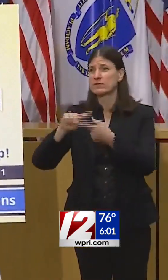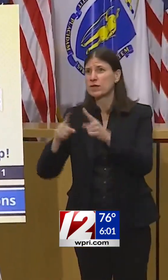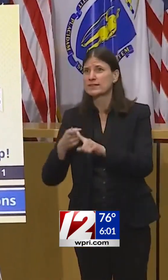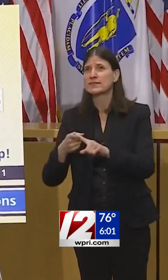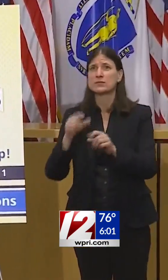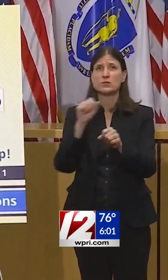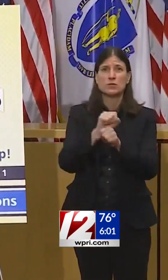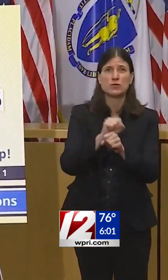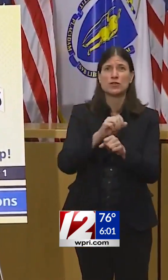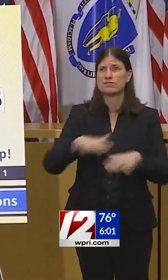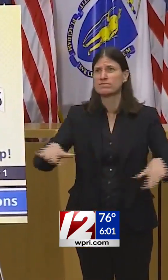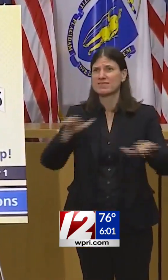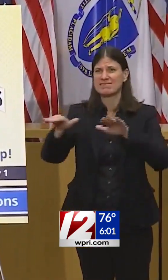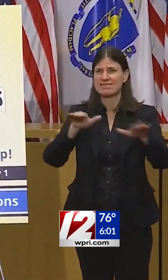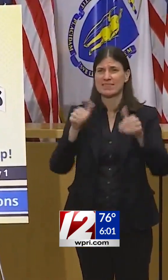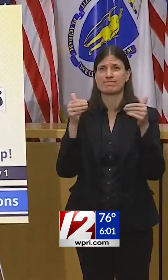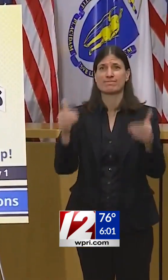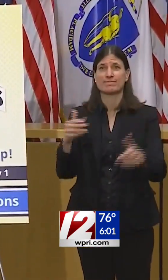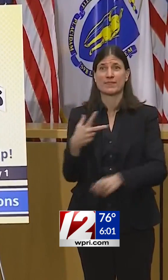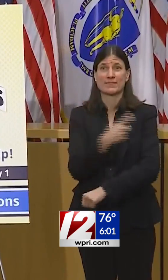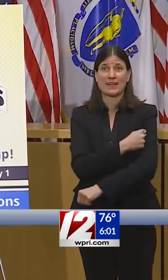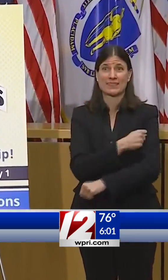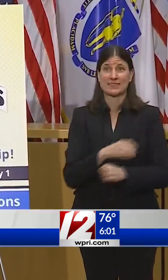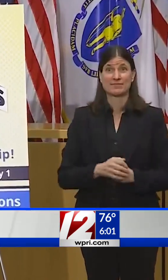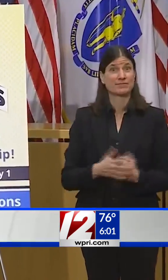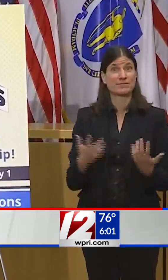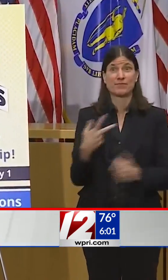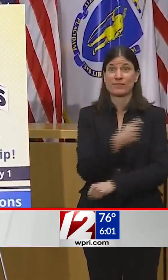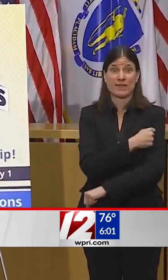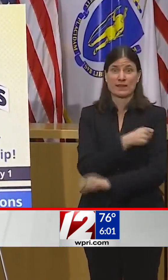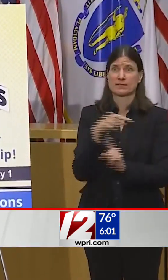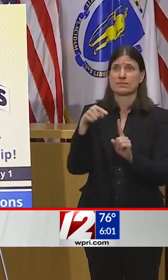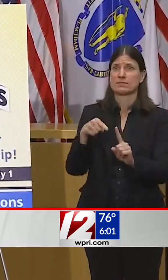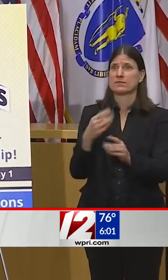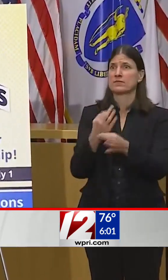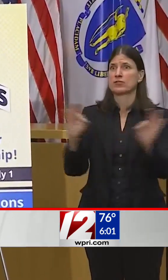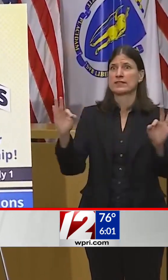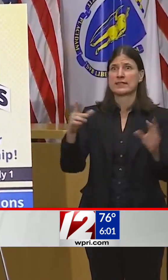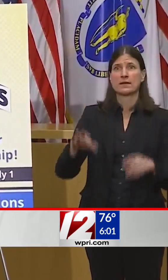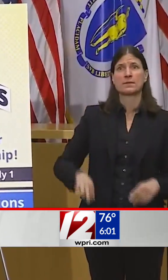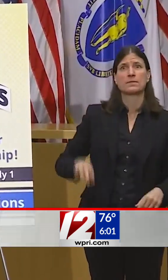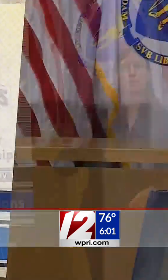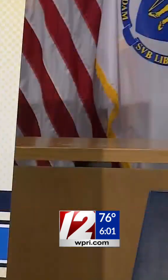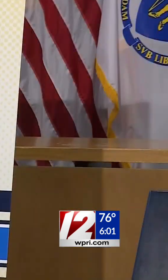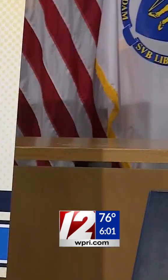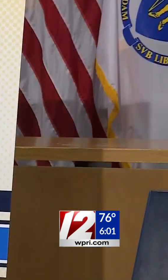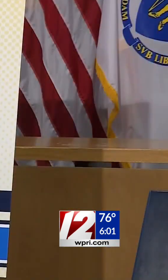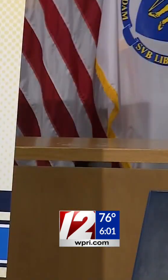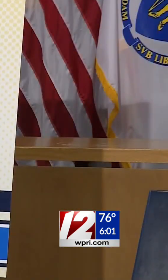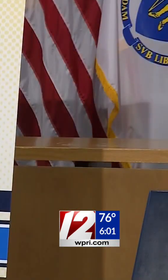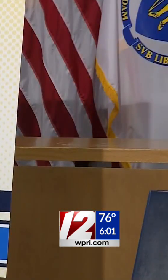LAUNCHING A LOTTERY IN AN EFFORT GOTTEN A SHOT. Baker: The vaccine is free and